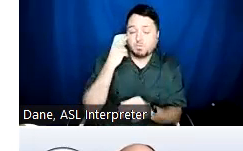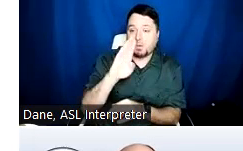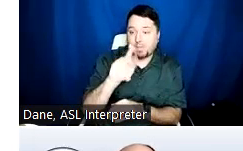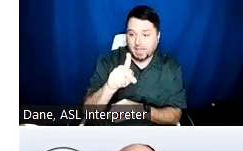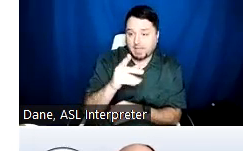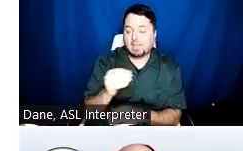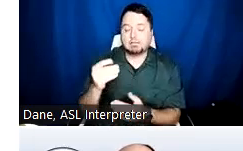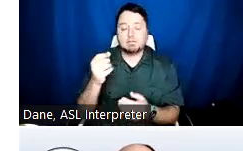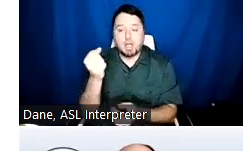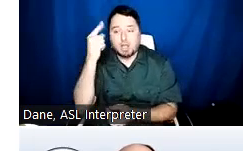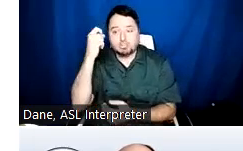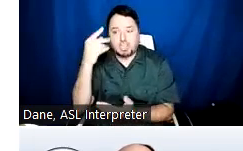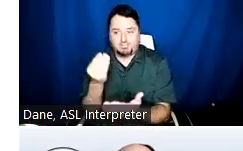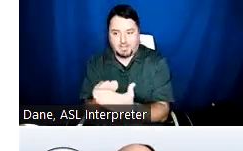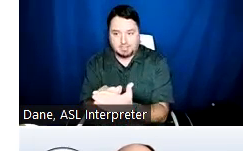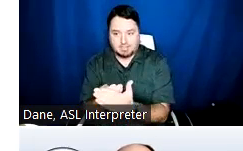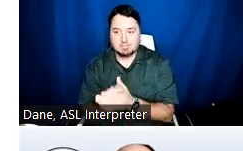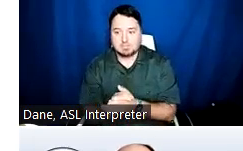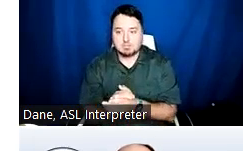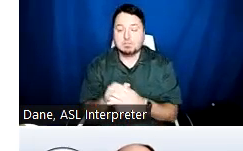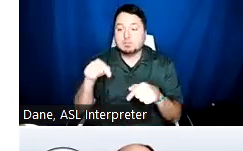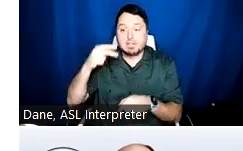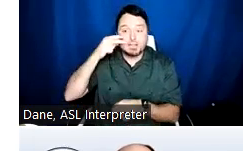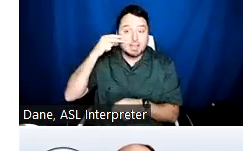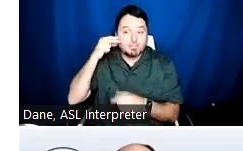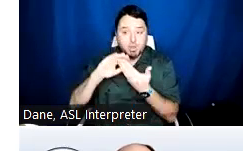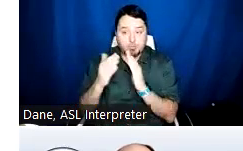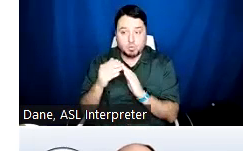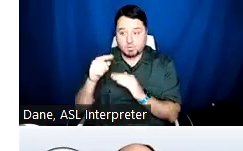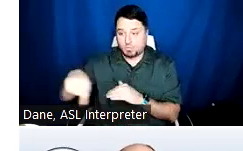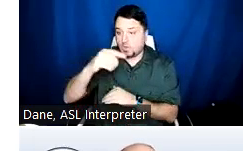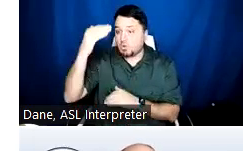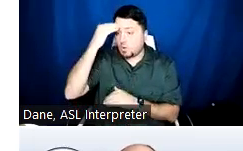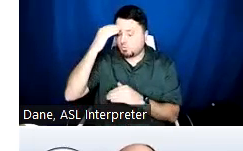As many in the Native American community know and as everybody knows,